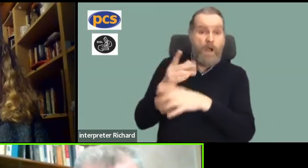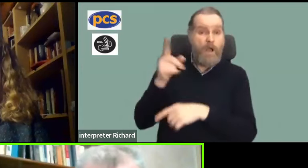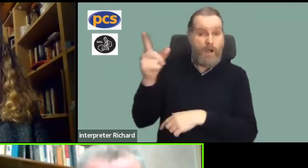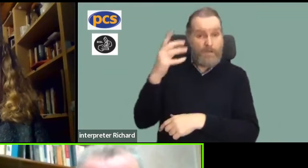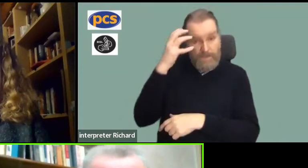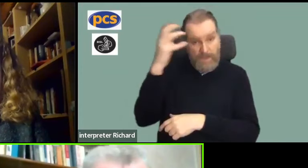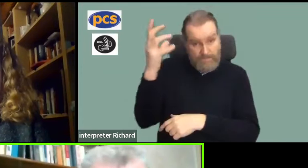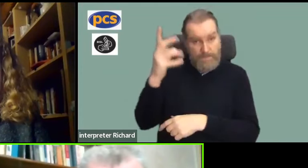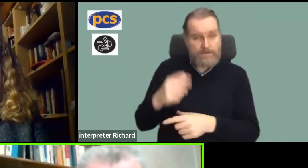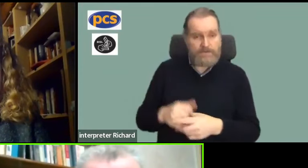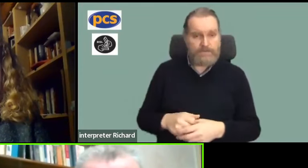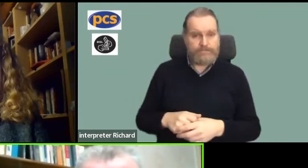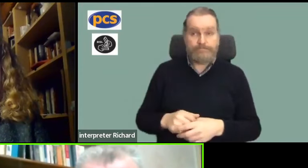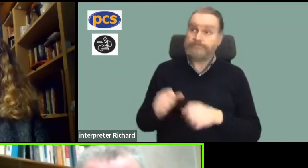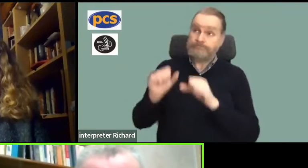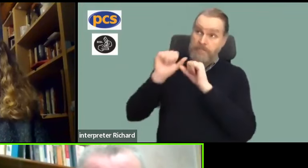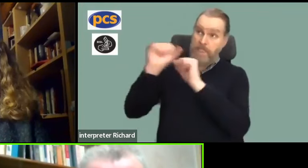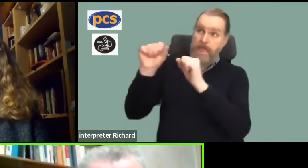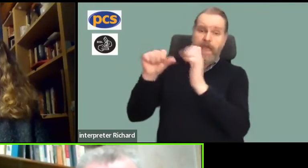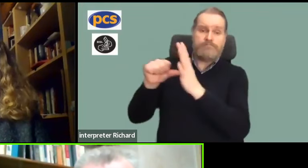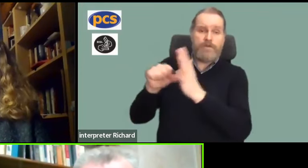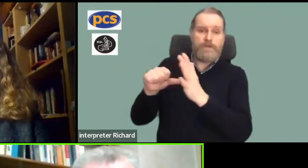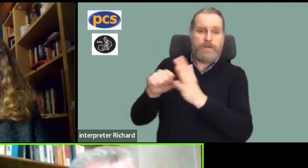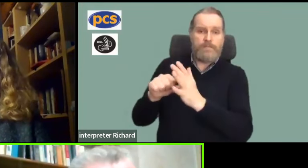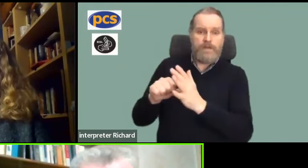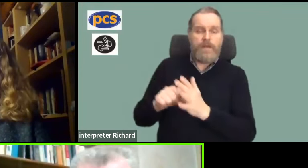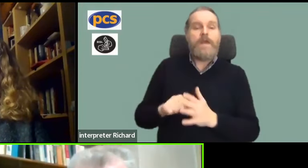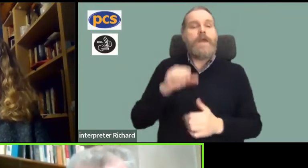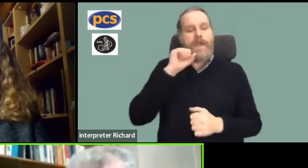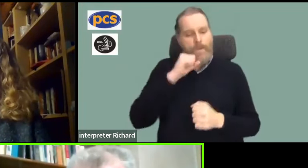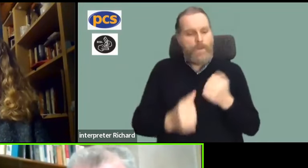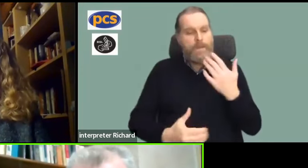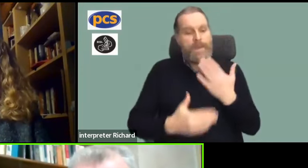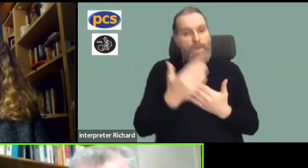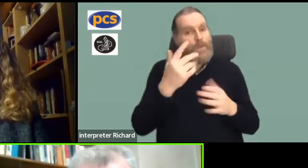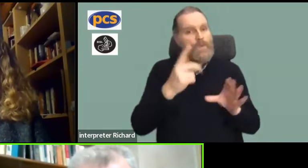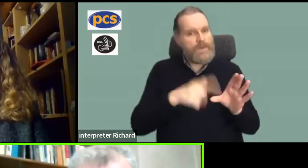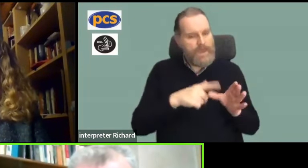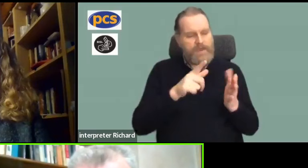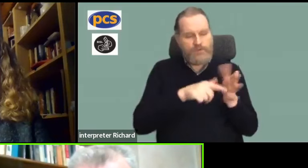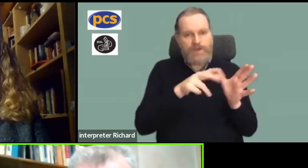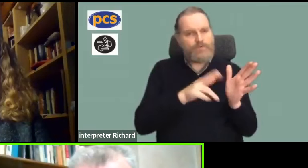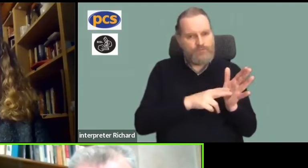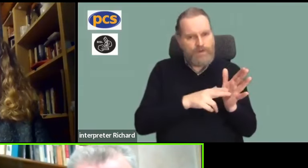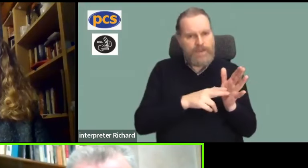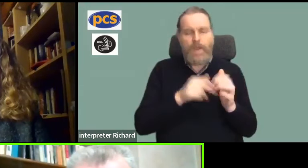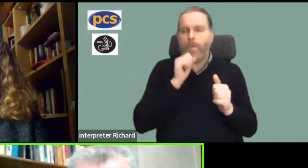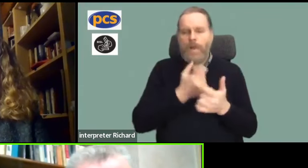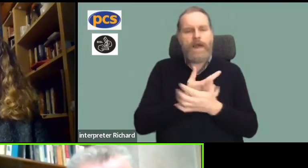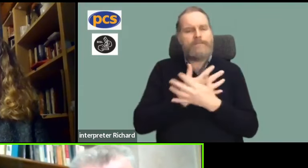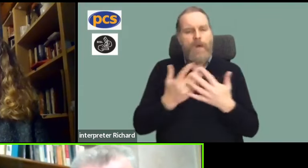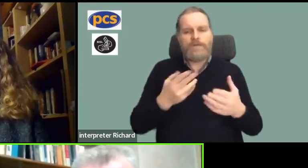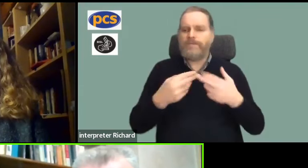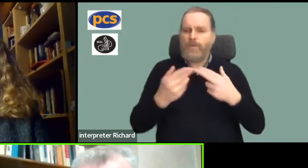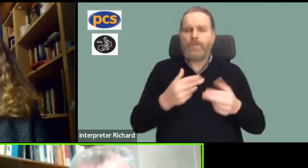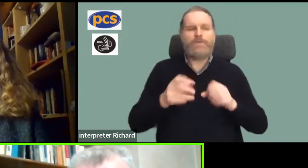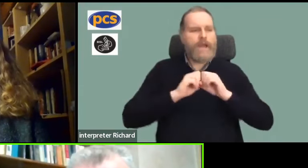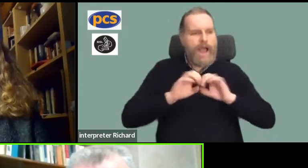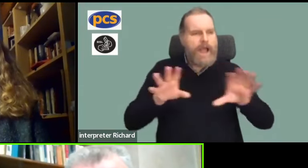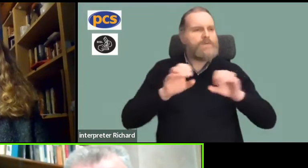it really has an impact, and all of And all of that is still are gonna happen. early in the new. Yeah early in the new year, and we'll be making lots of